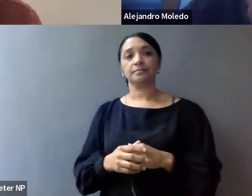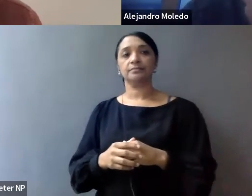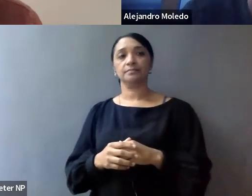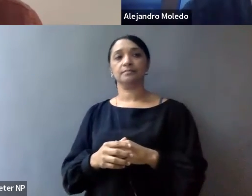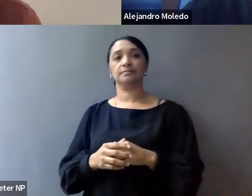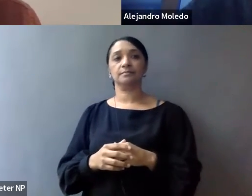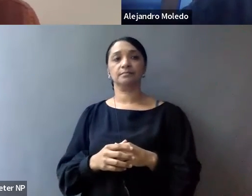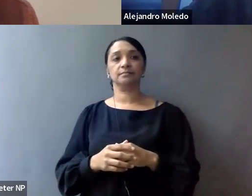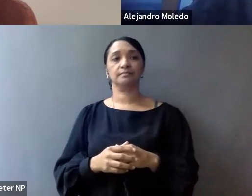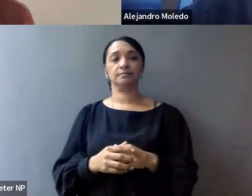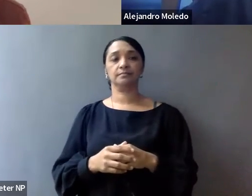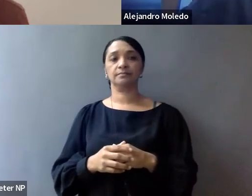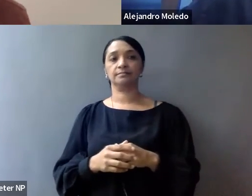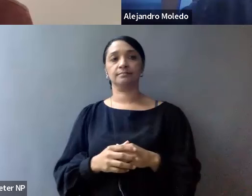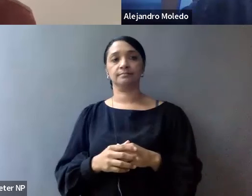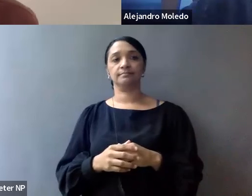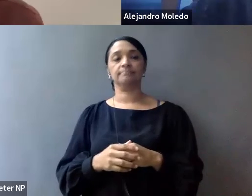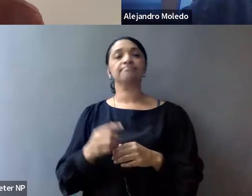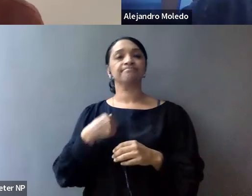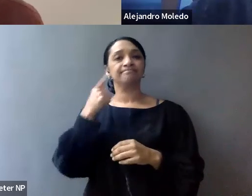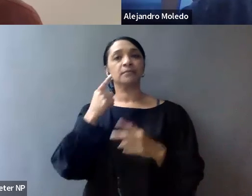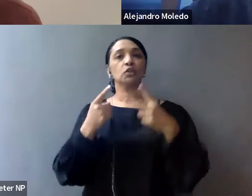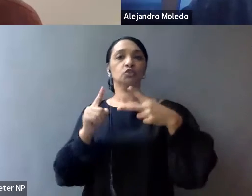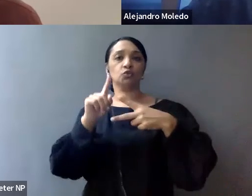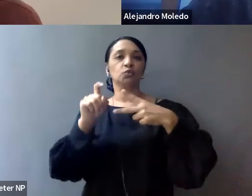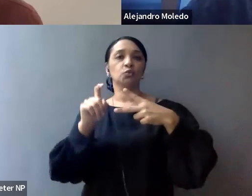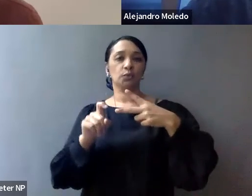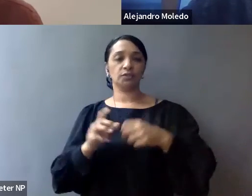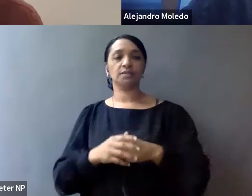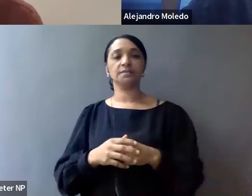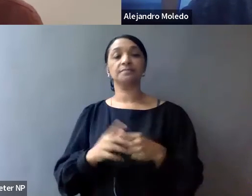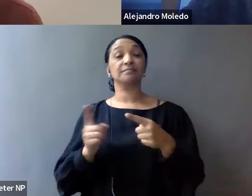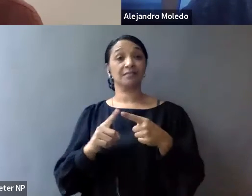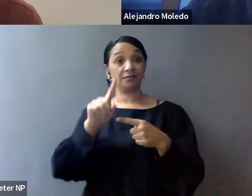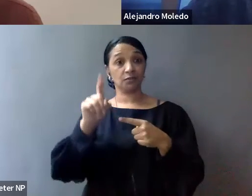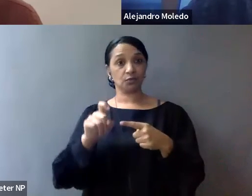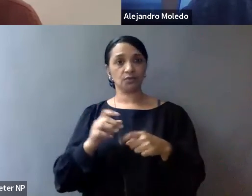I think we can answer two questions. The first one: why did it take 15 years